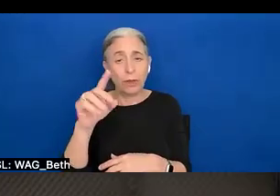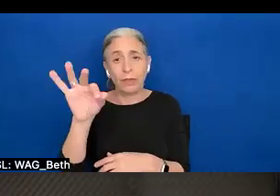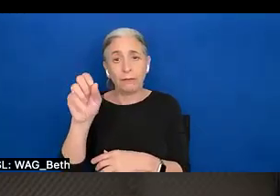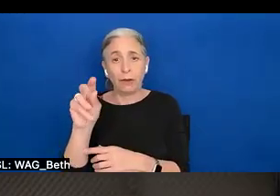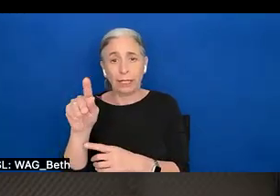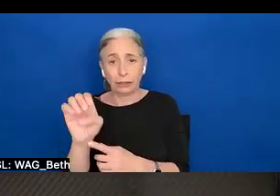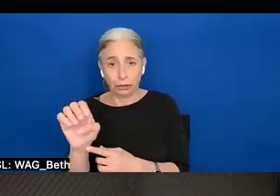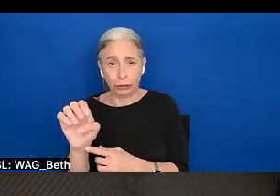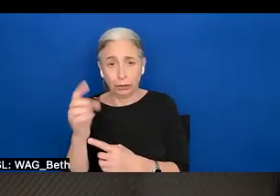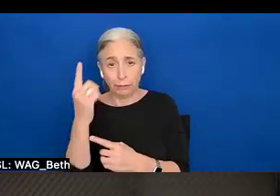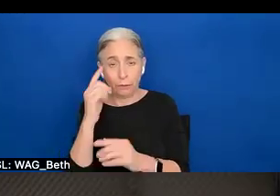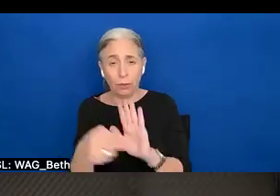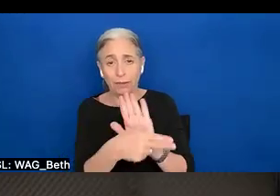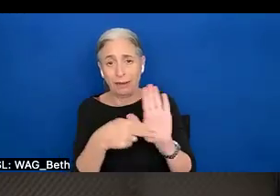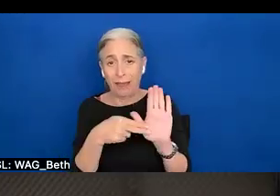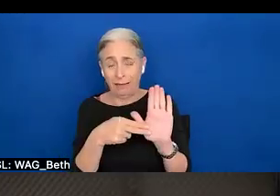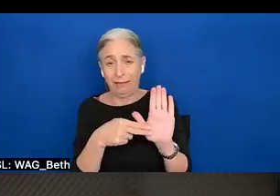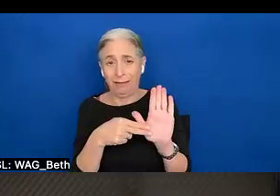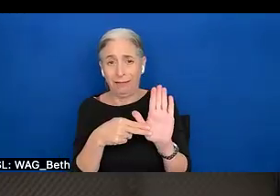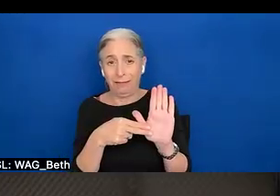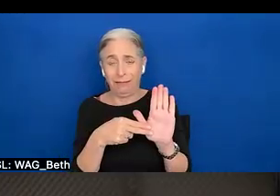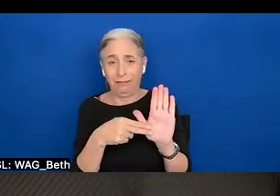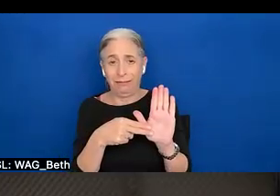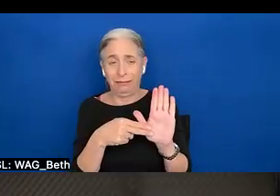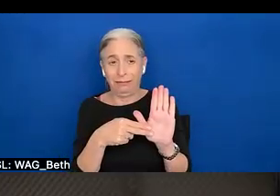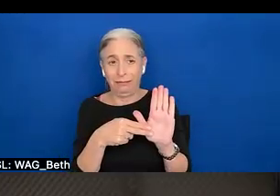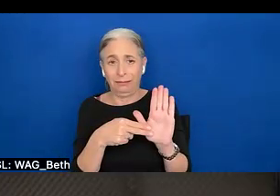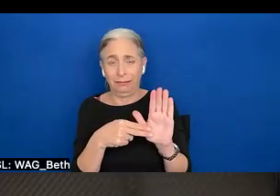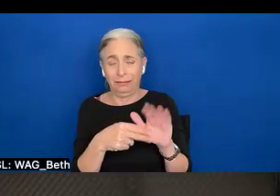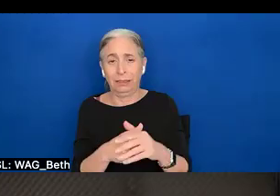tag structure, the accessibility tags.